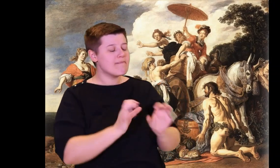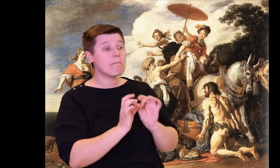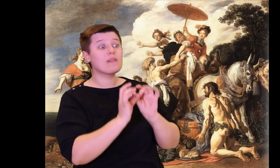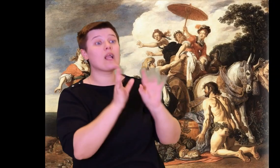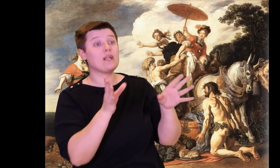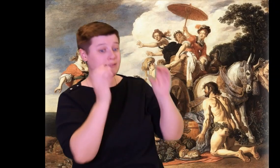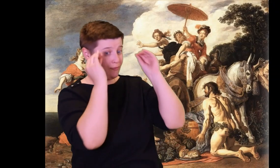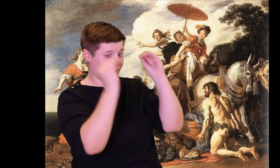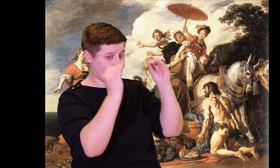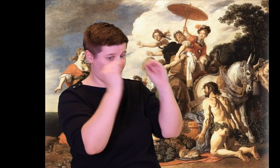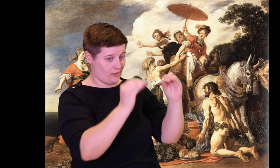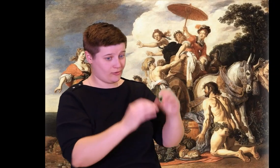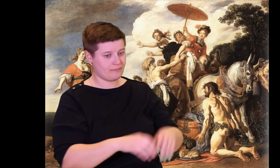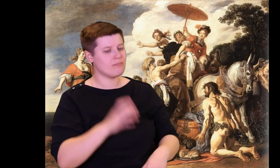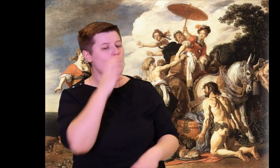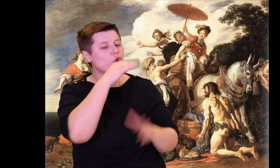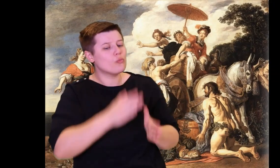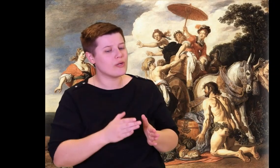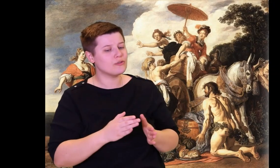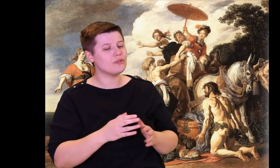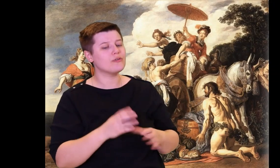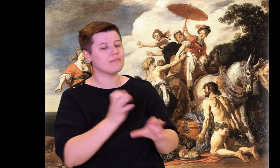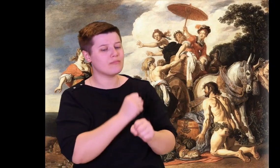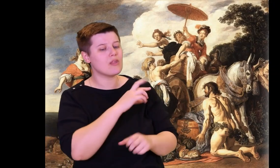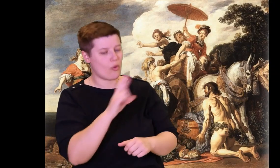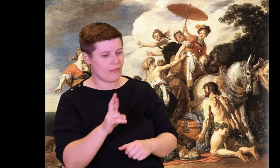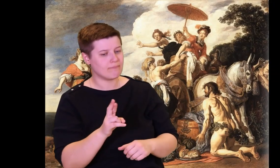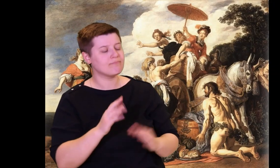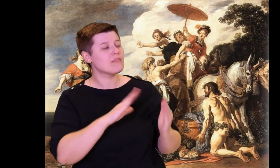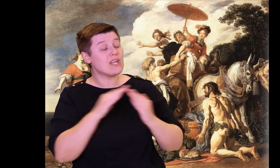Then white-armed Nausicaa had formed a plan.